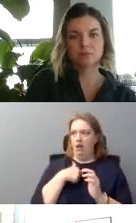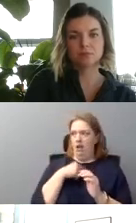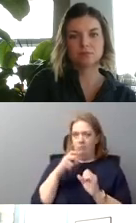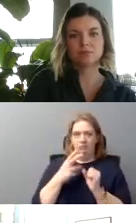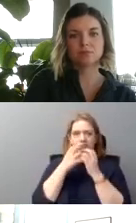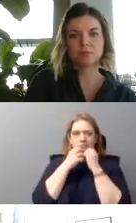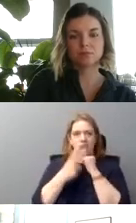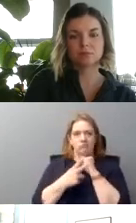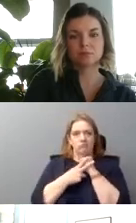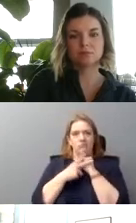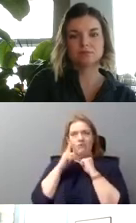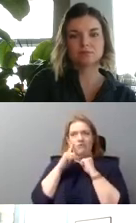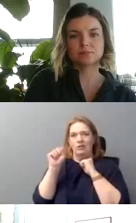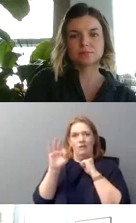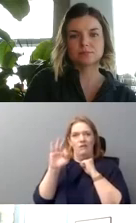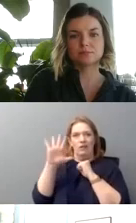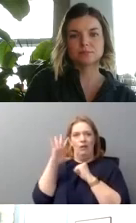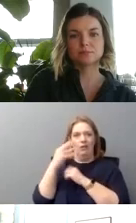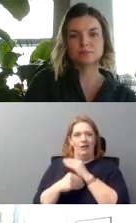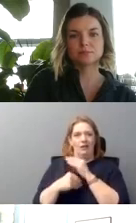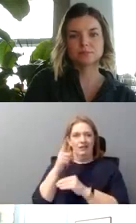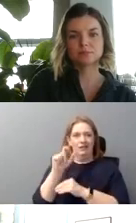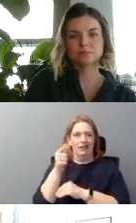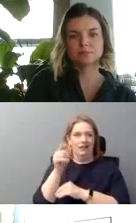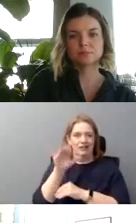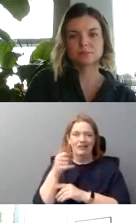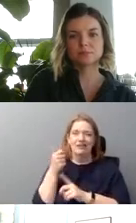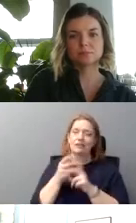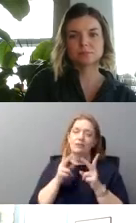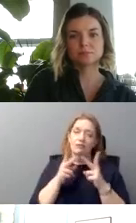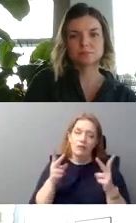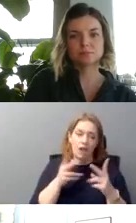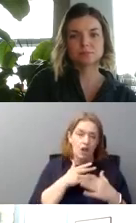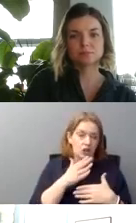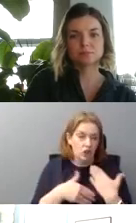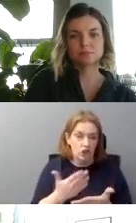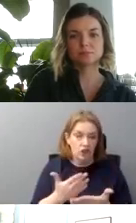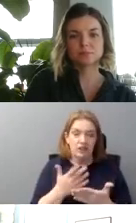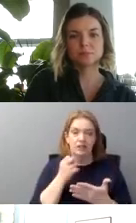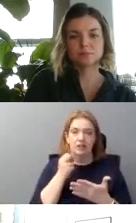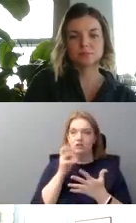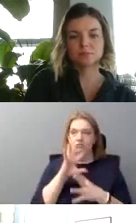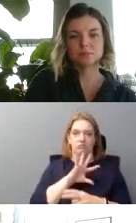Carly was super generous and swooped in, and she actually was, I think she was shown by